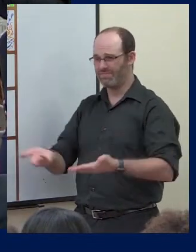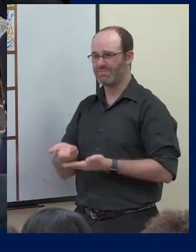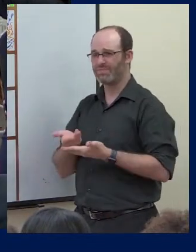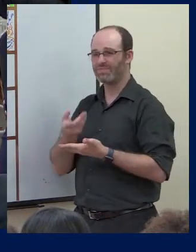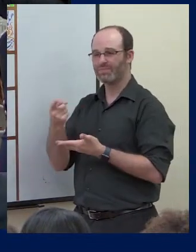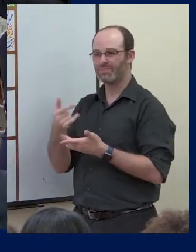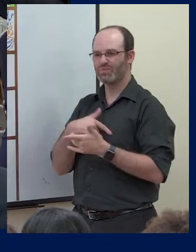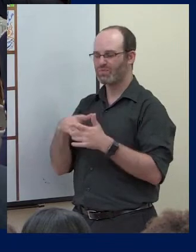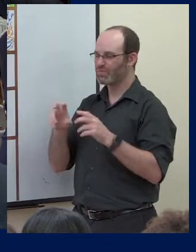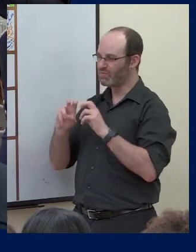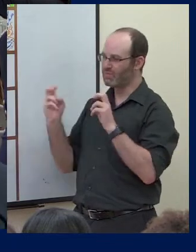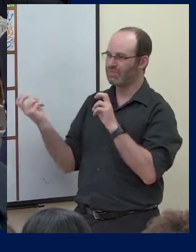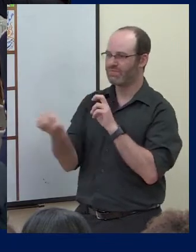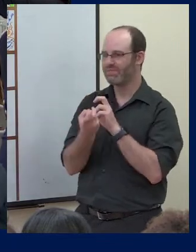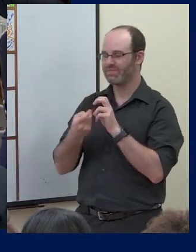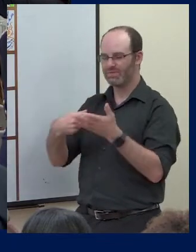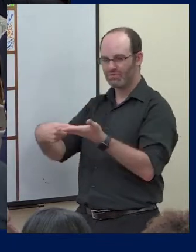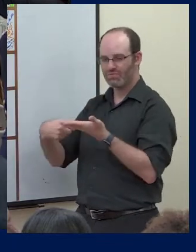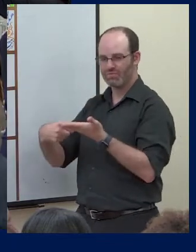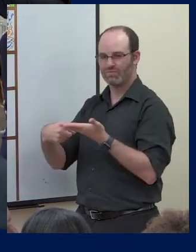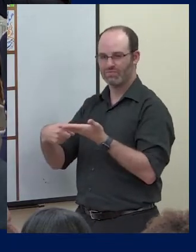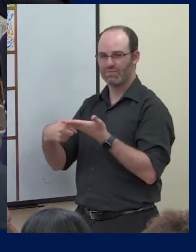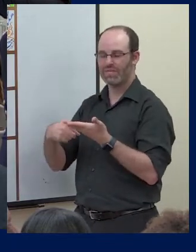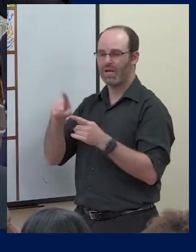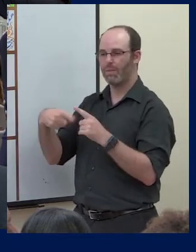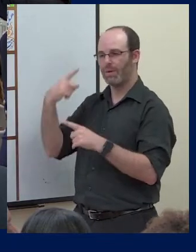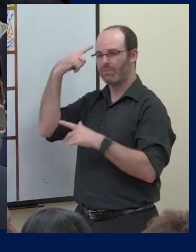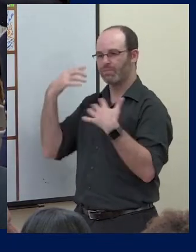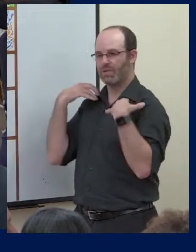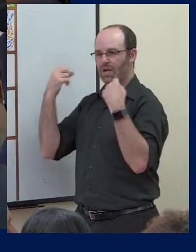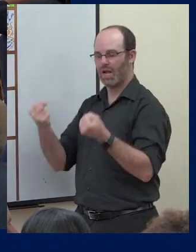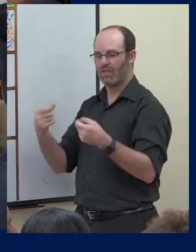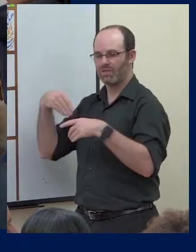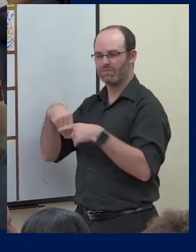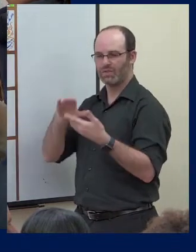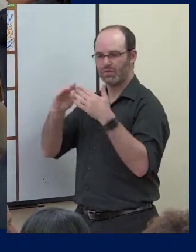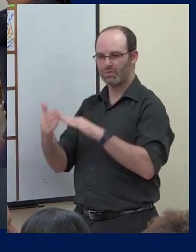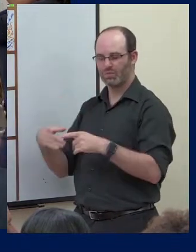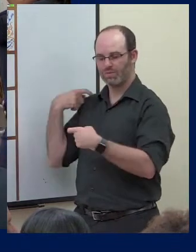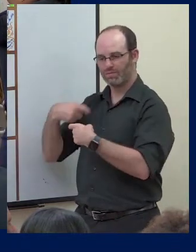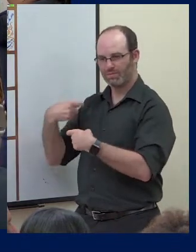roundtable discussion. Mental health in the Hispanic community.